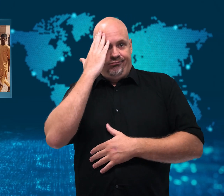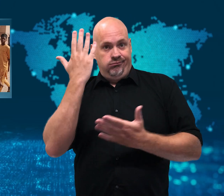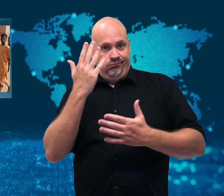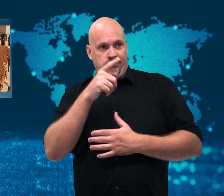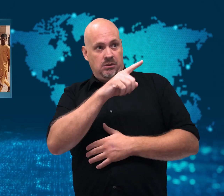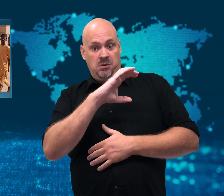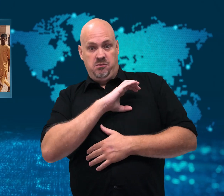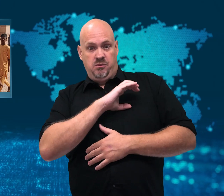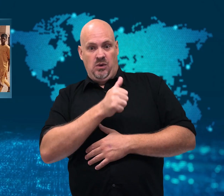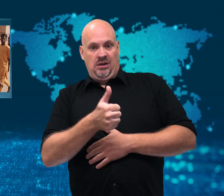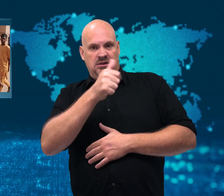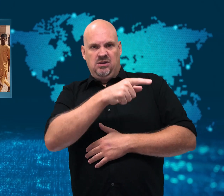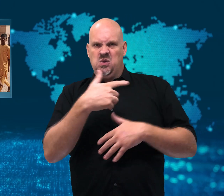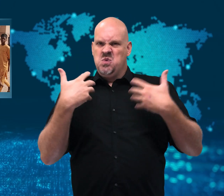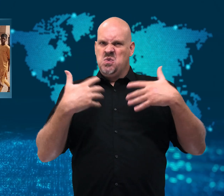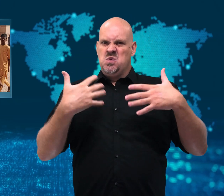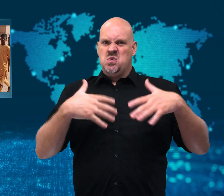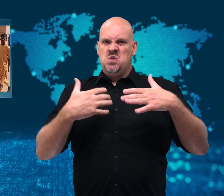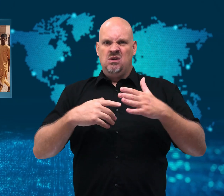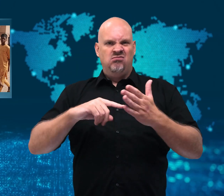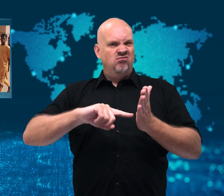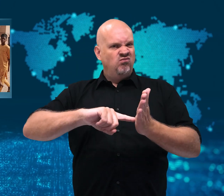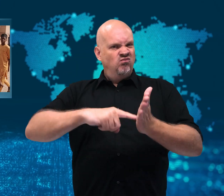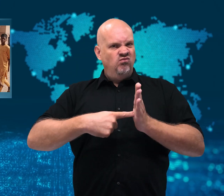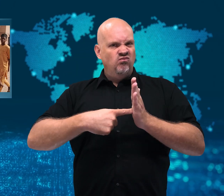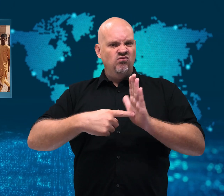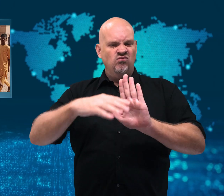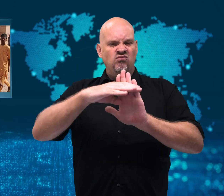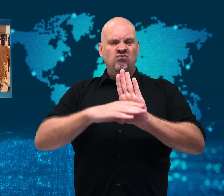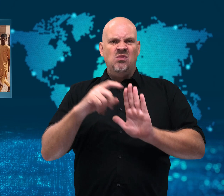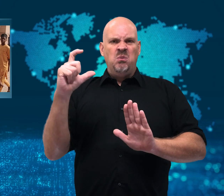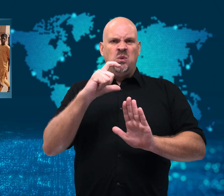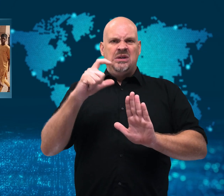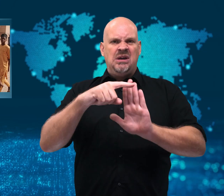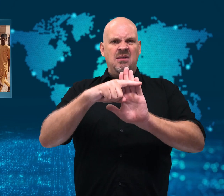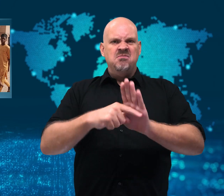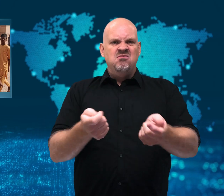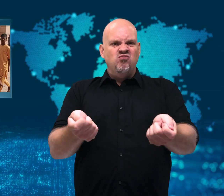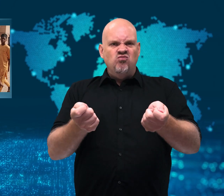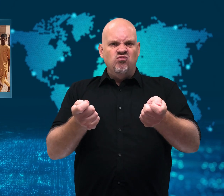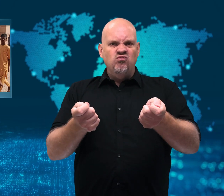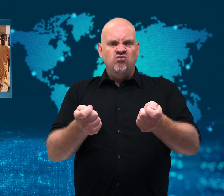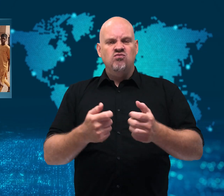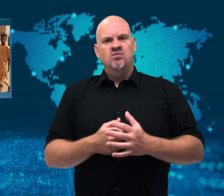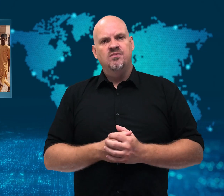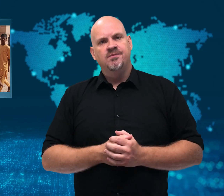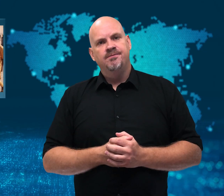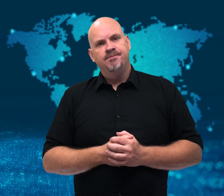of their police chief’s tough approach to Islamic law.